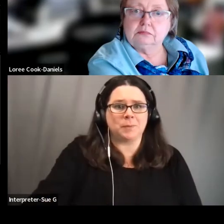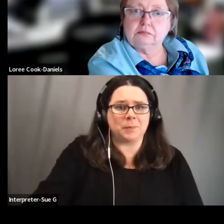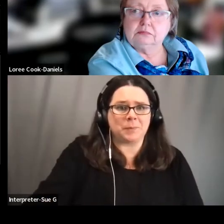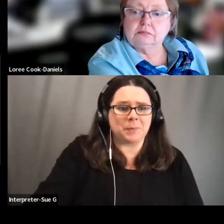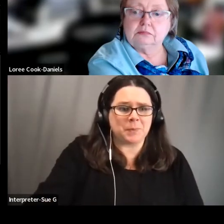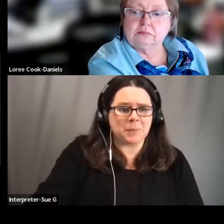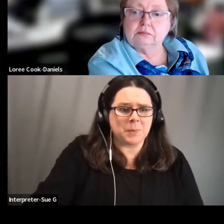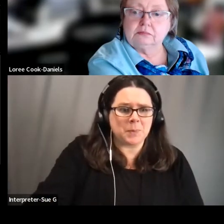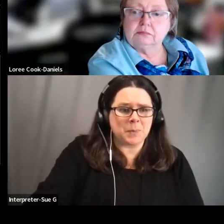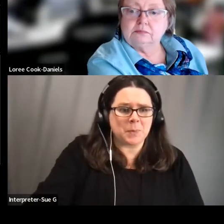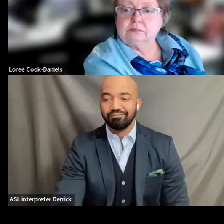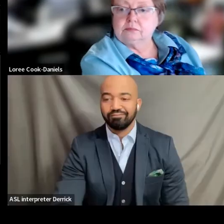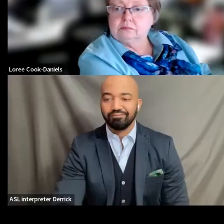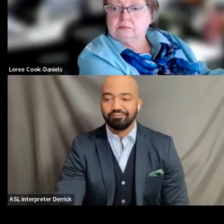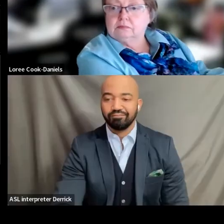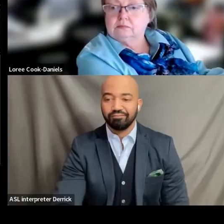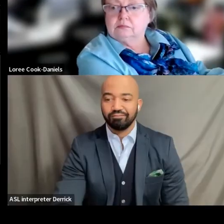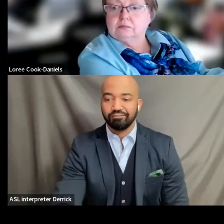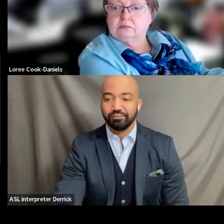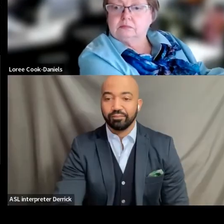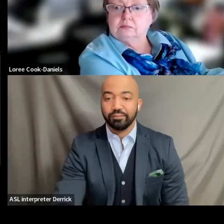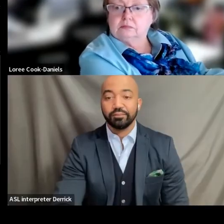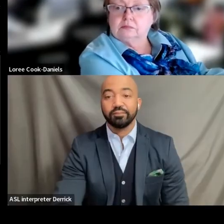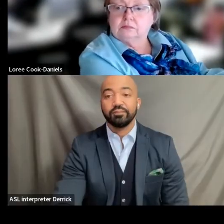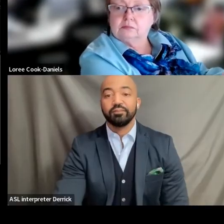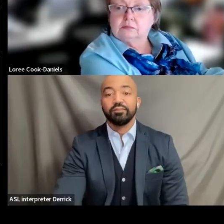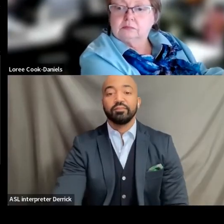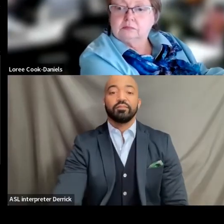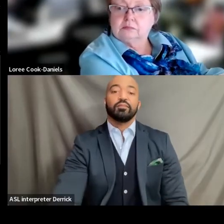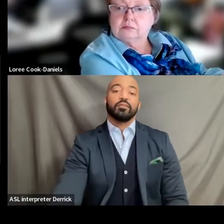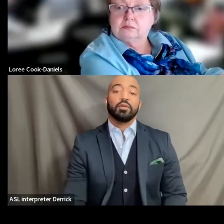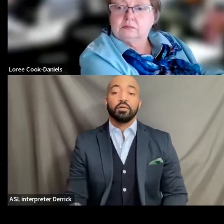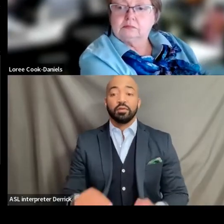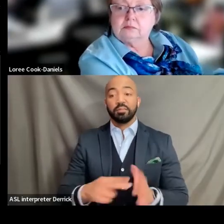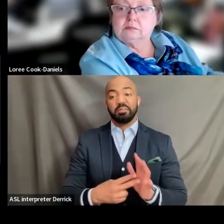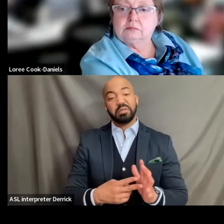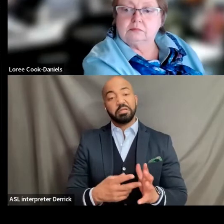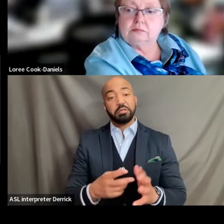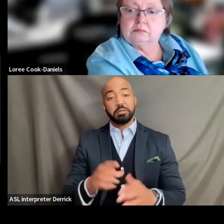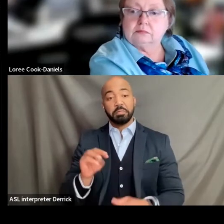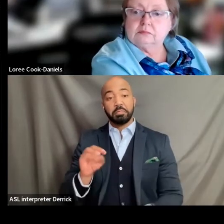So the microaggressions are the things that are not usually meant to be harmful but are harmful.